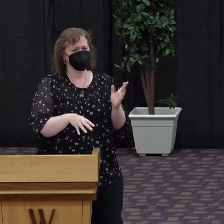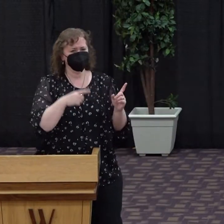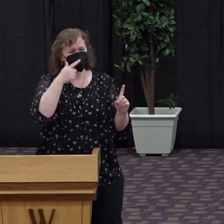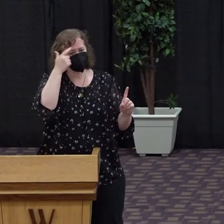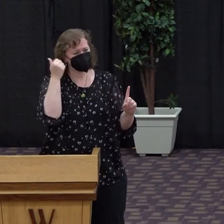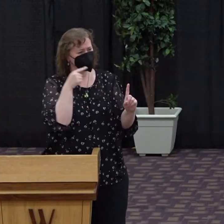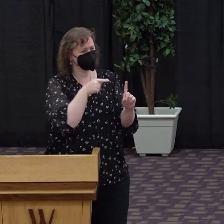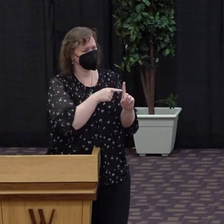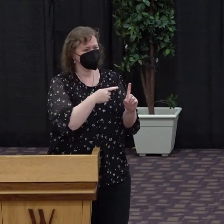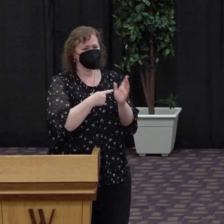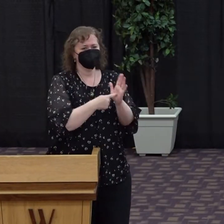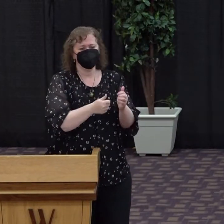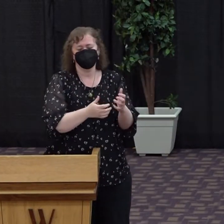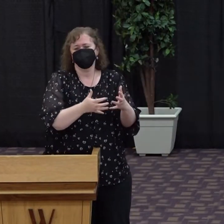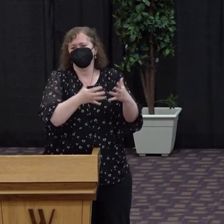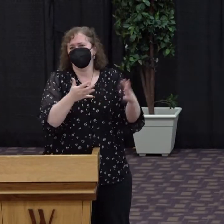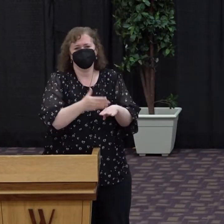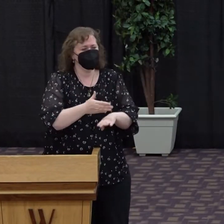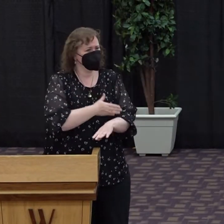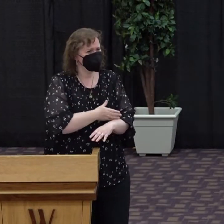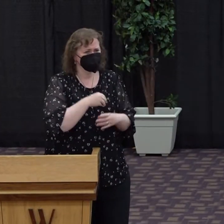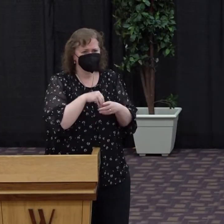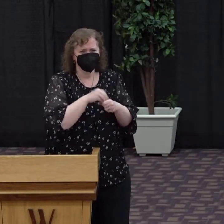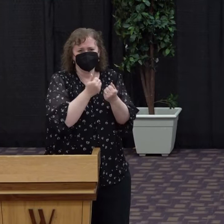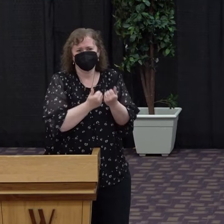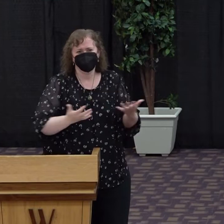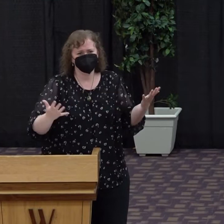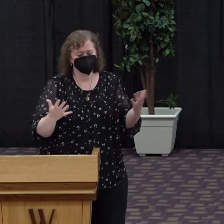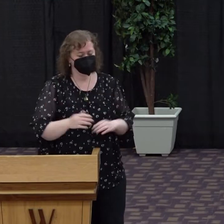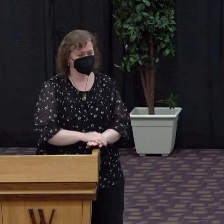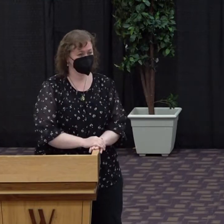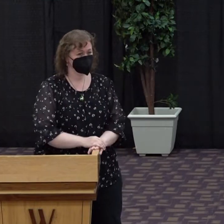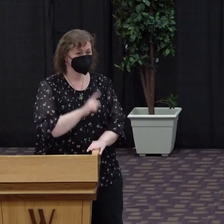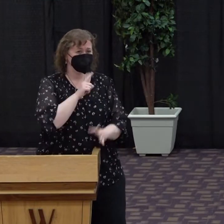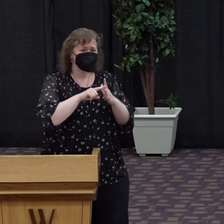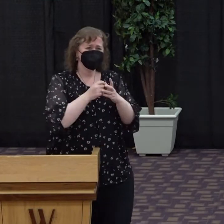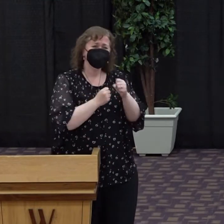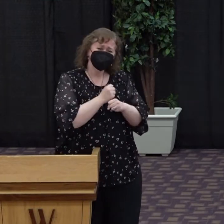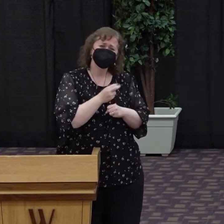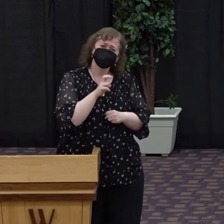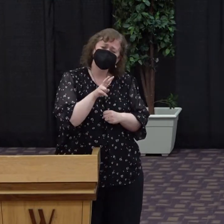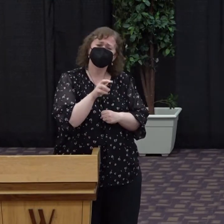I would like to honor this student because they show so much improvement in everything.